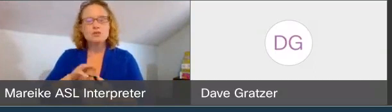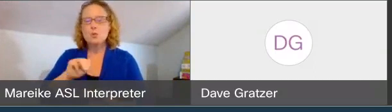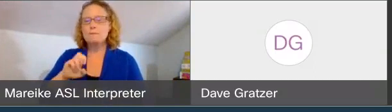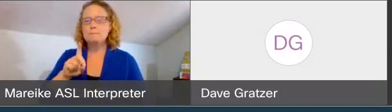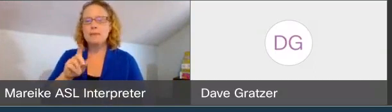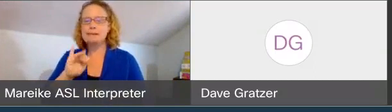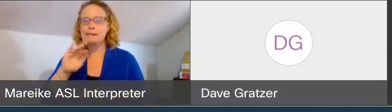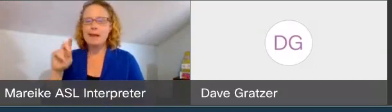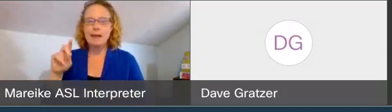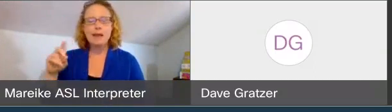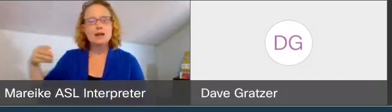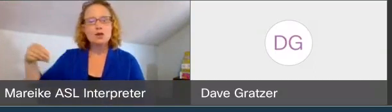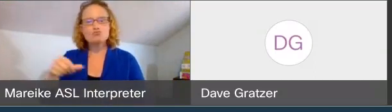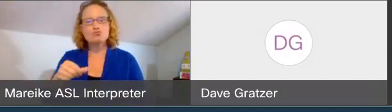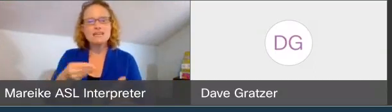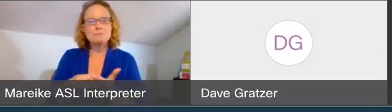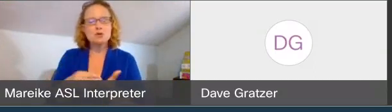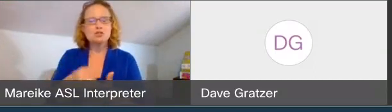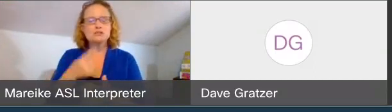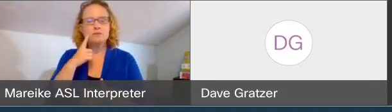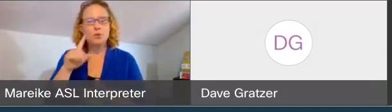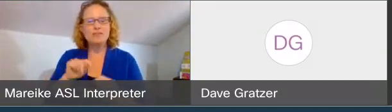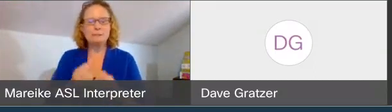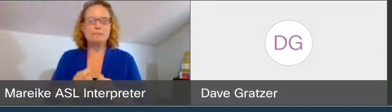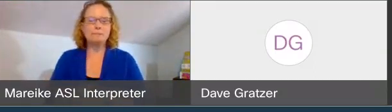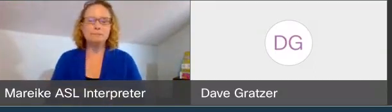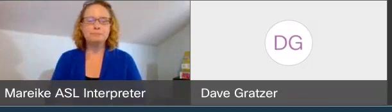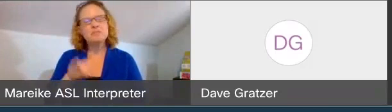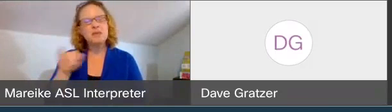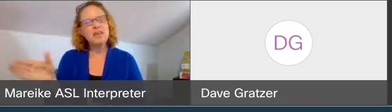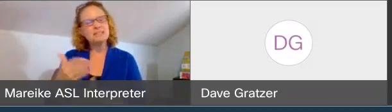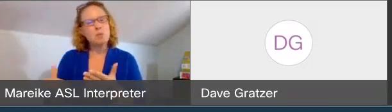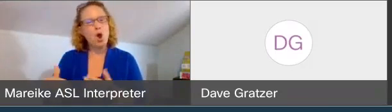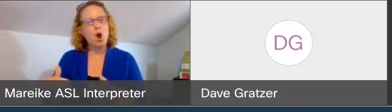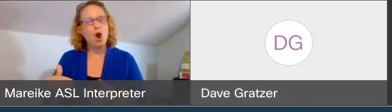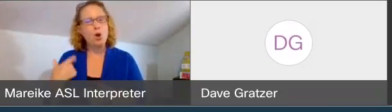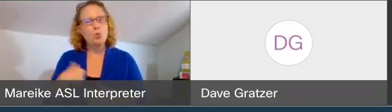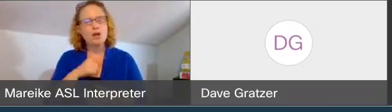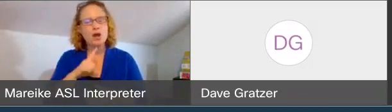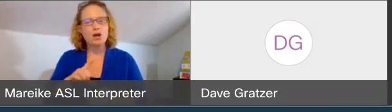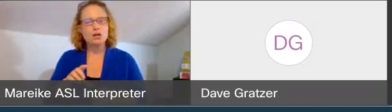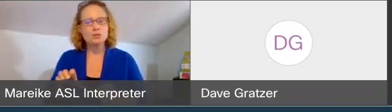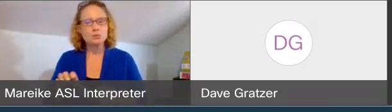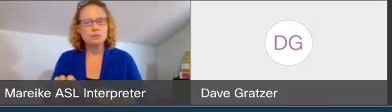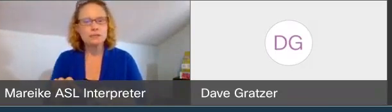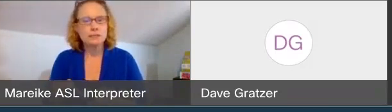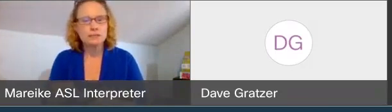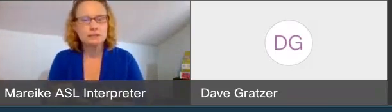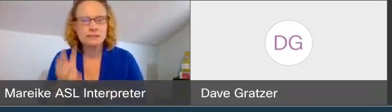for the team. So I think that that is that's part of it that we are doing our six visits with them.